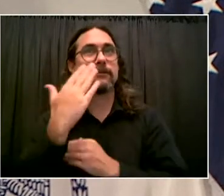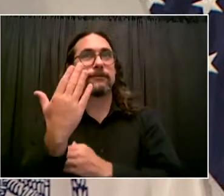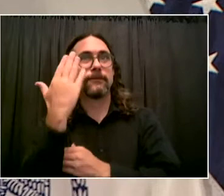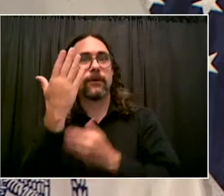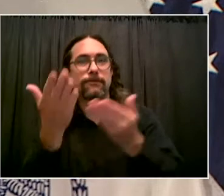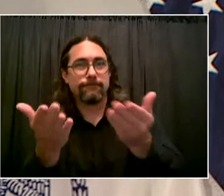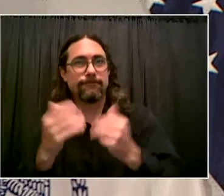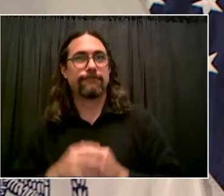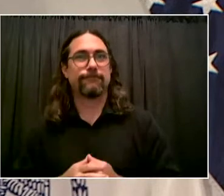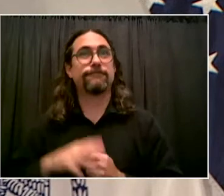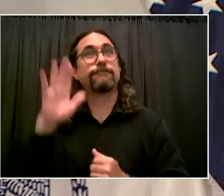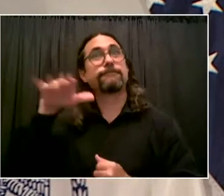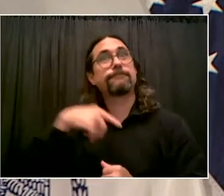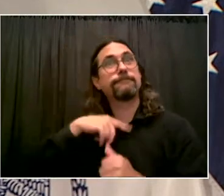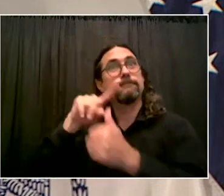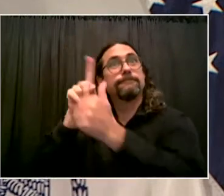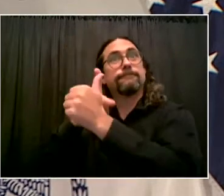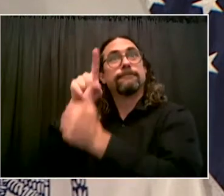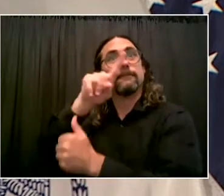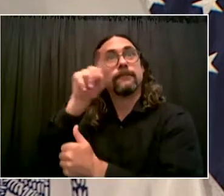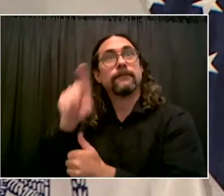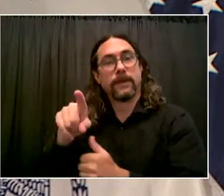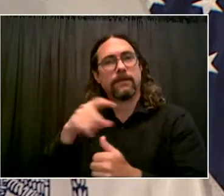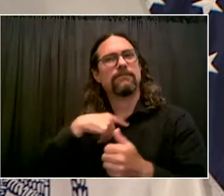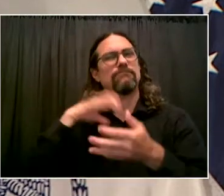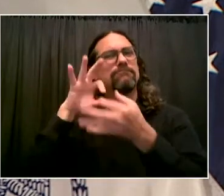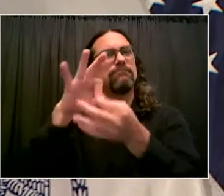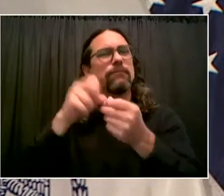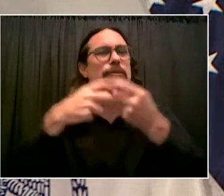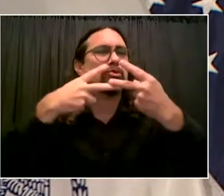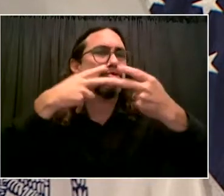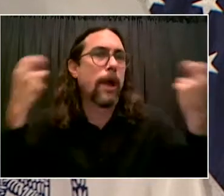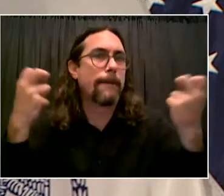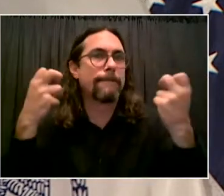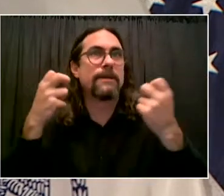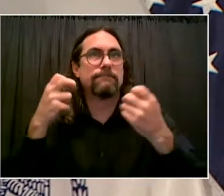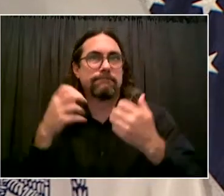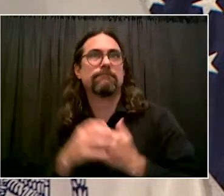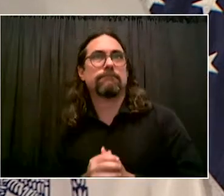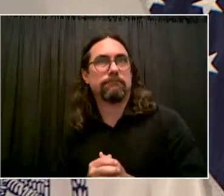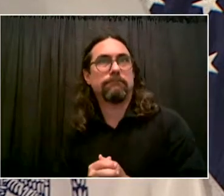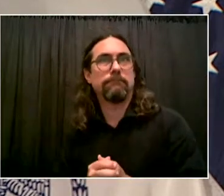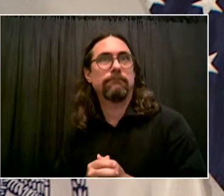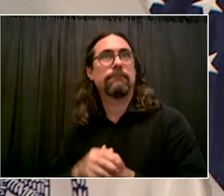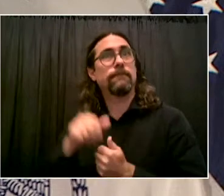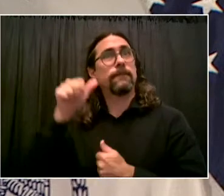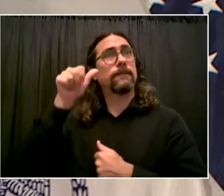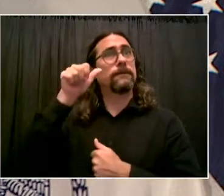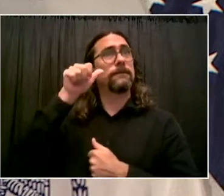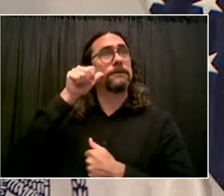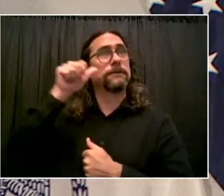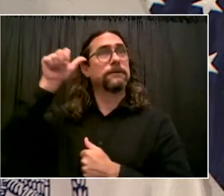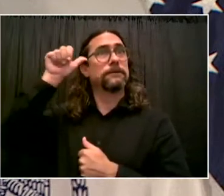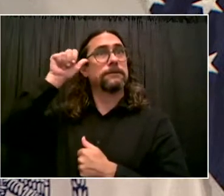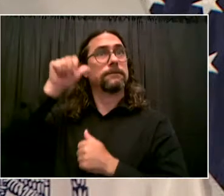R eprote: r ONE ASK ABOUT THE STORY WE ARE TKALI NGABOUT THIS WEEK WHICH IS CRIME.